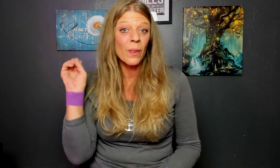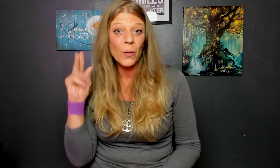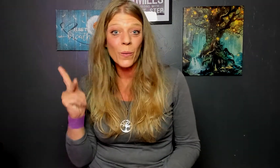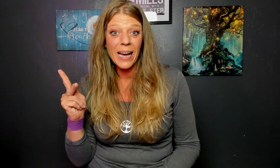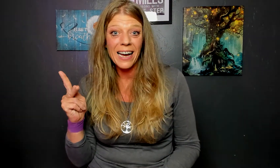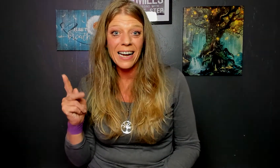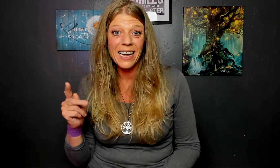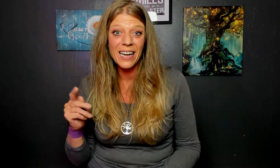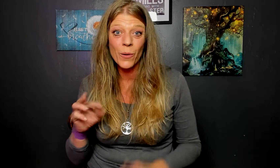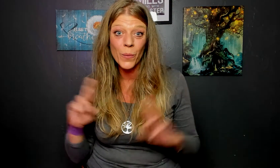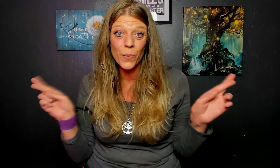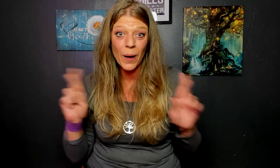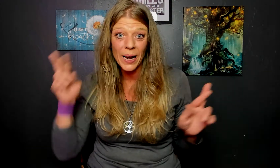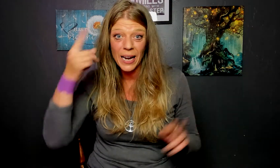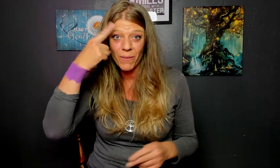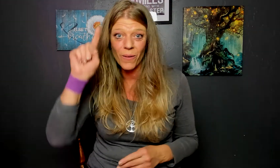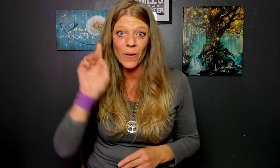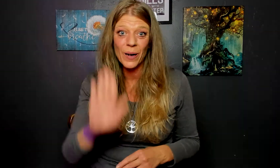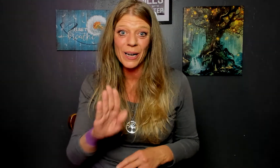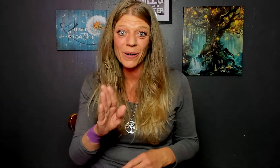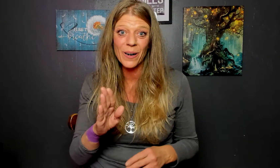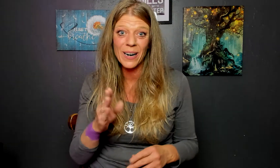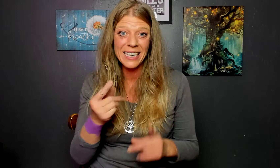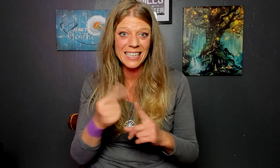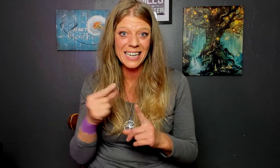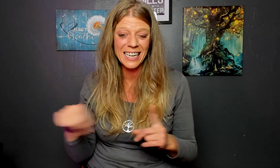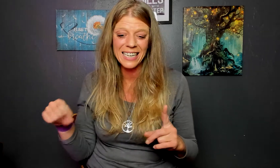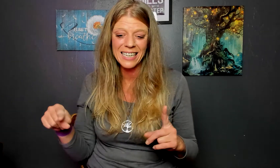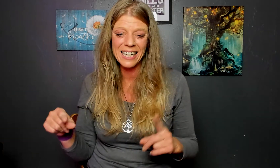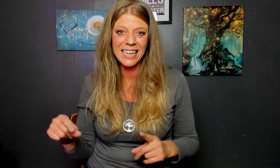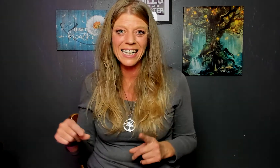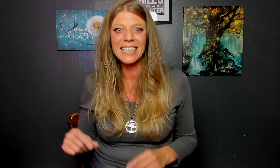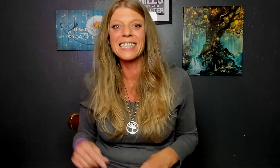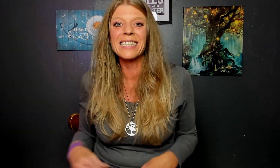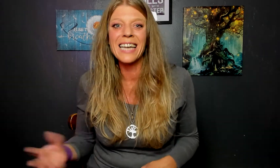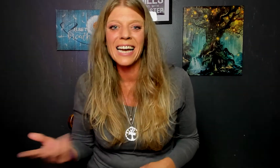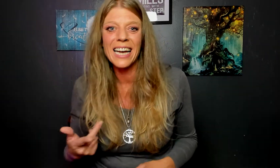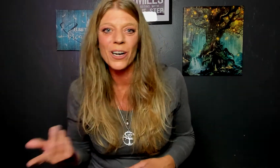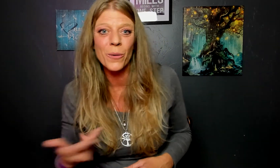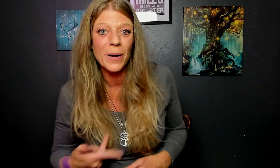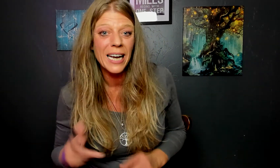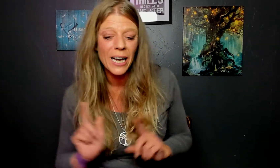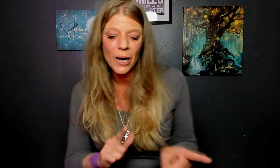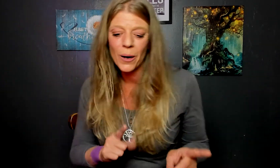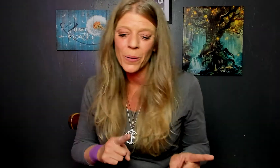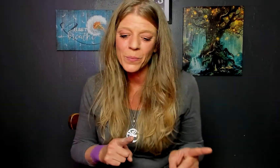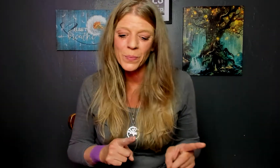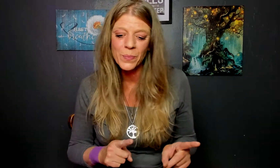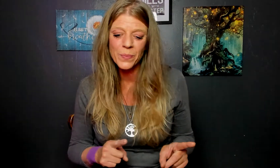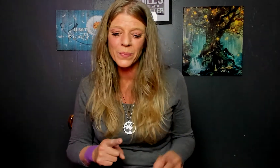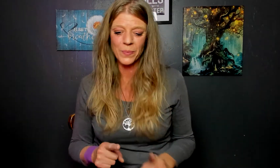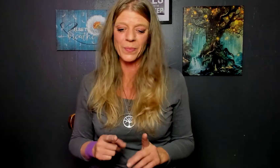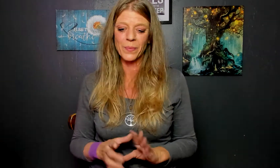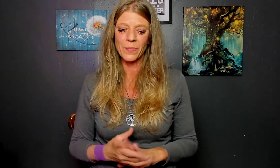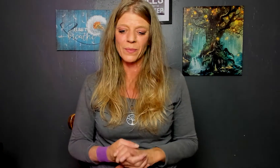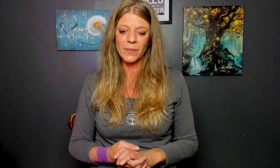OK, ready for your sentence? Here we go!